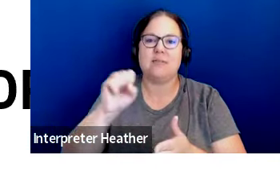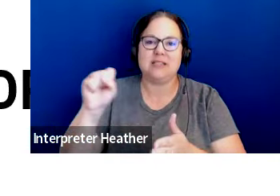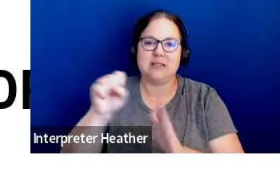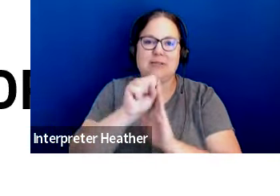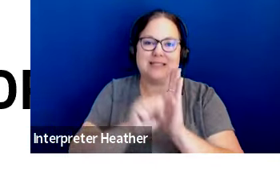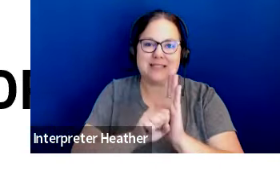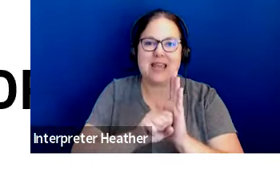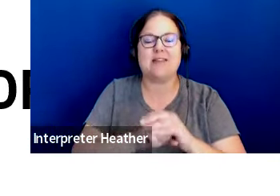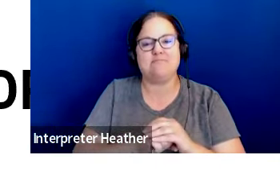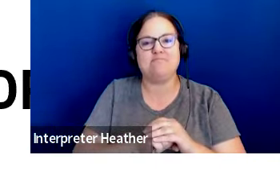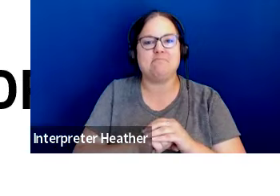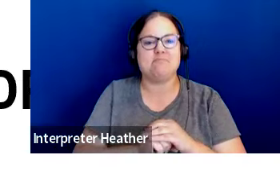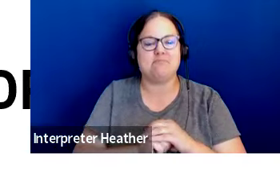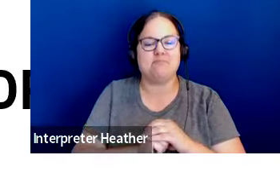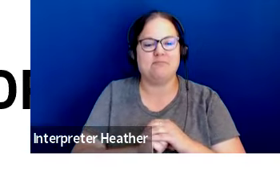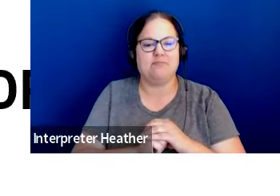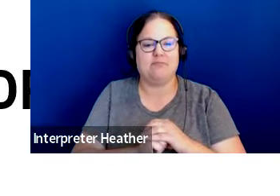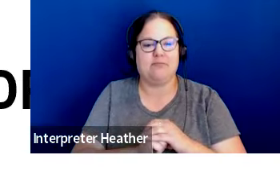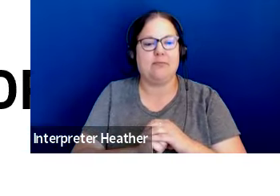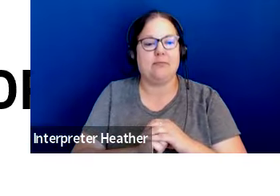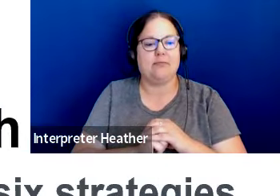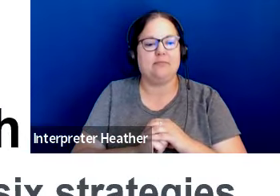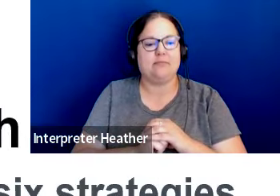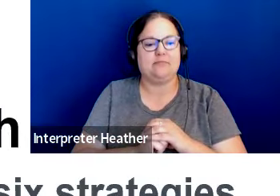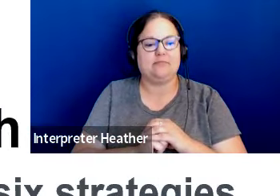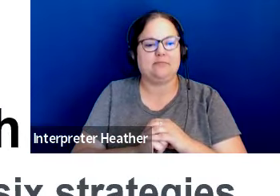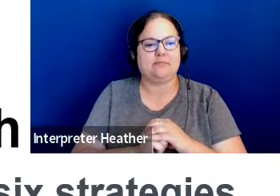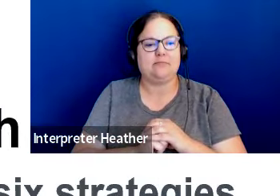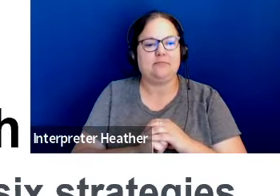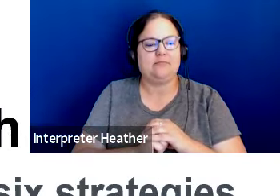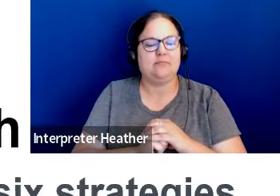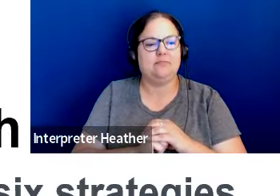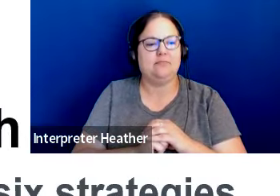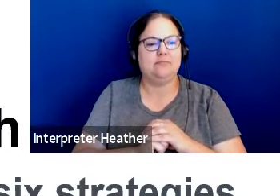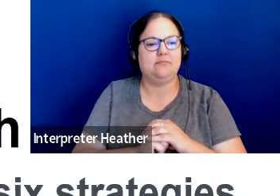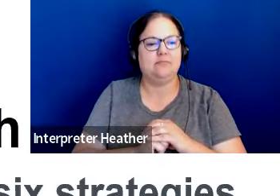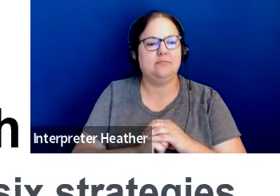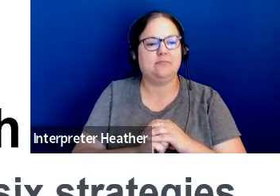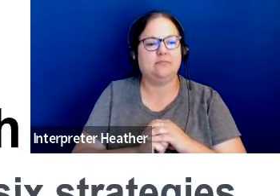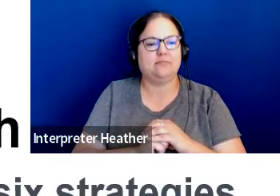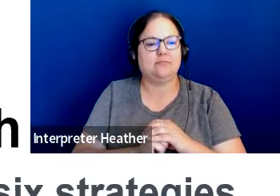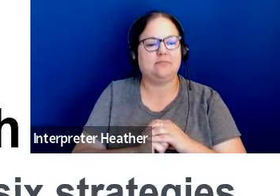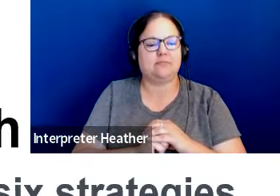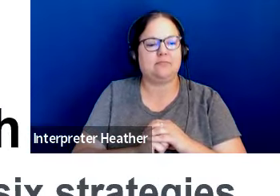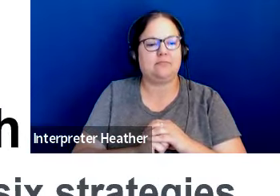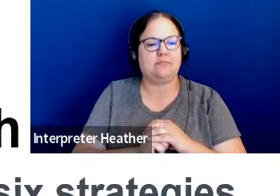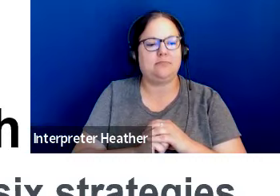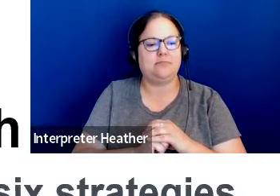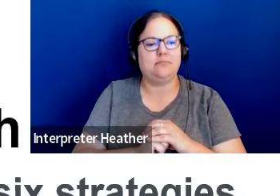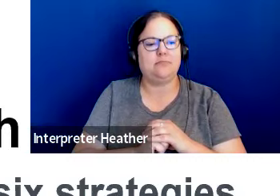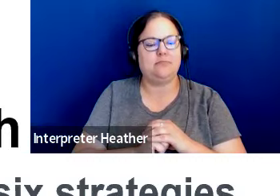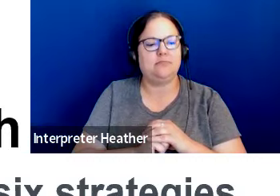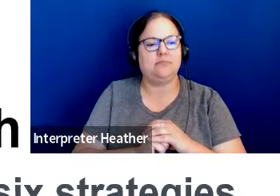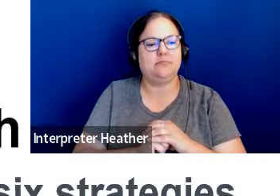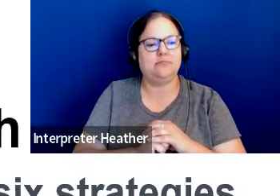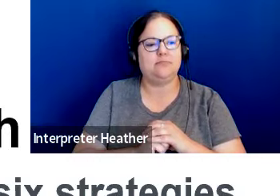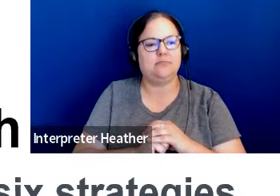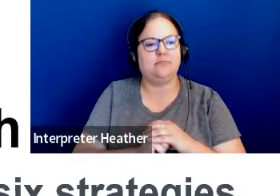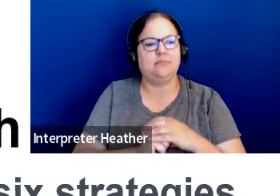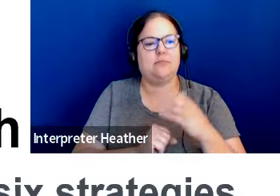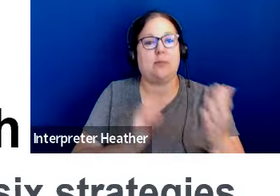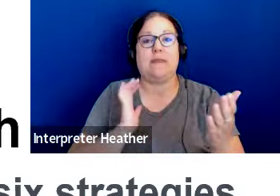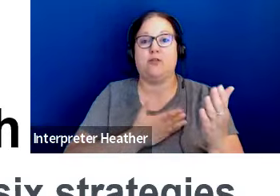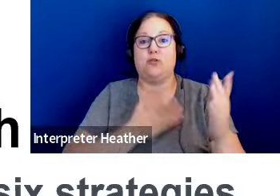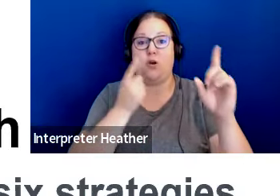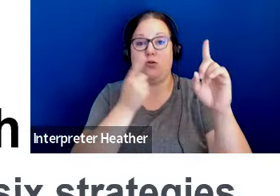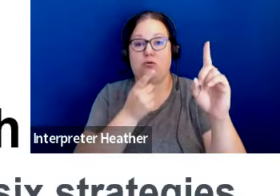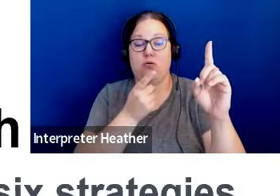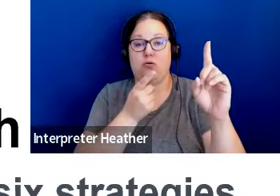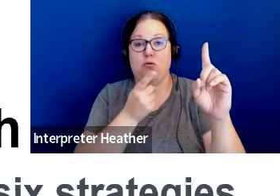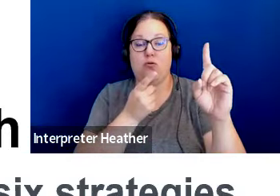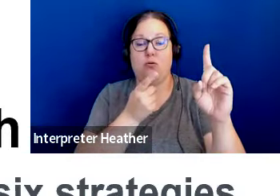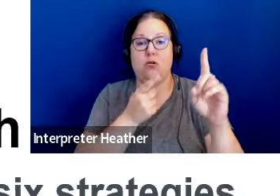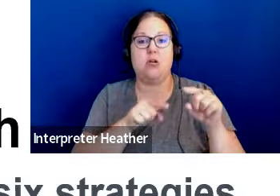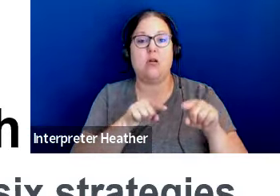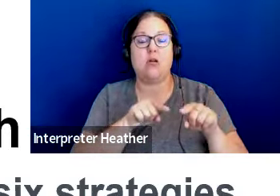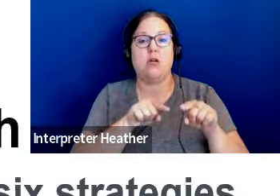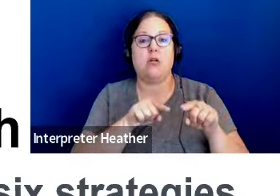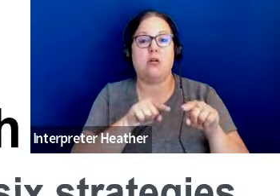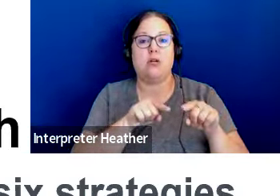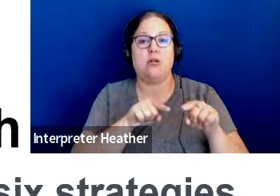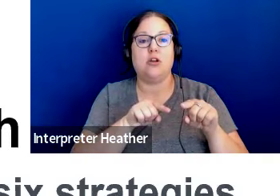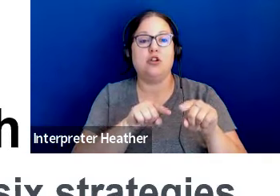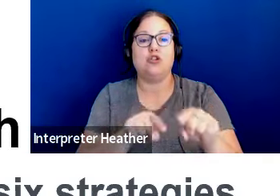different areas of the state, next slide. So this was our aim over the course of the project.